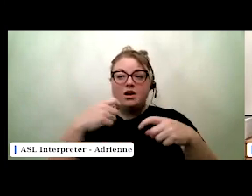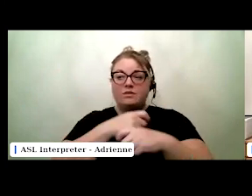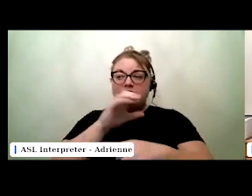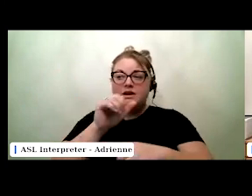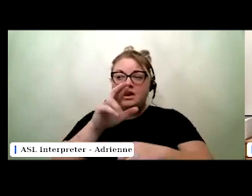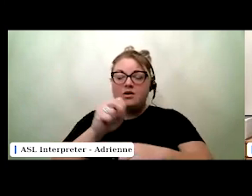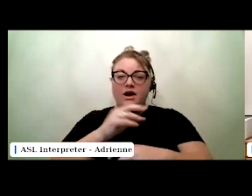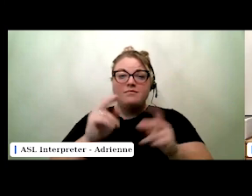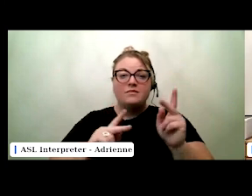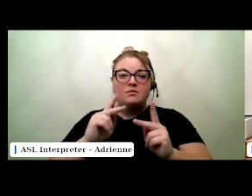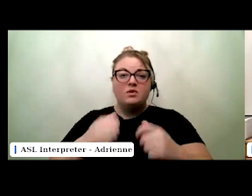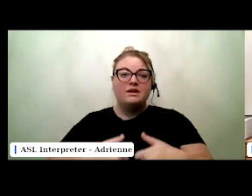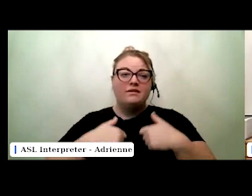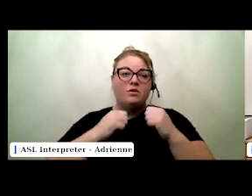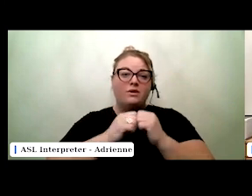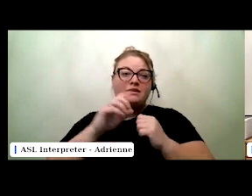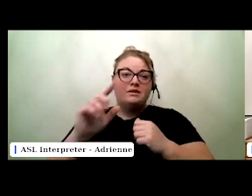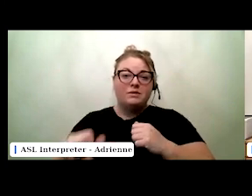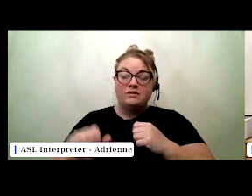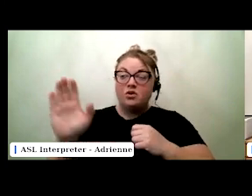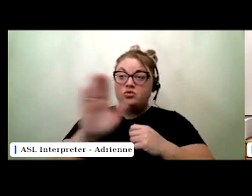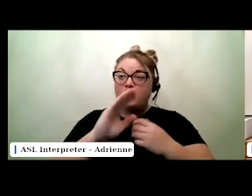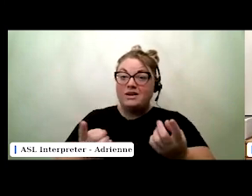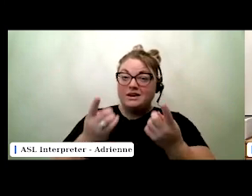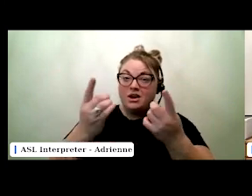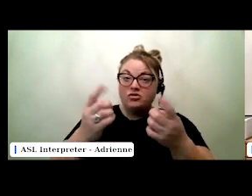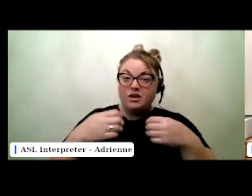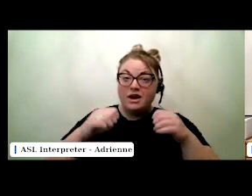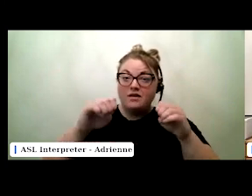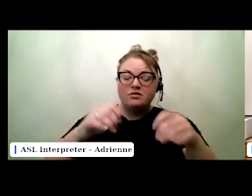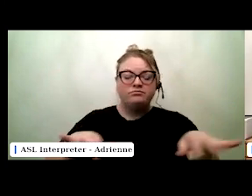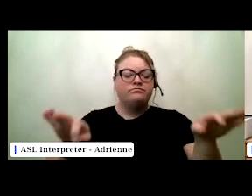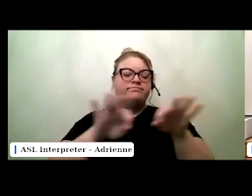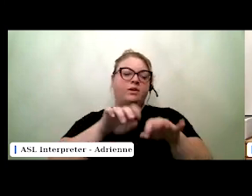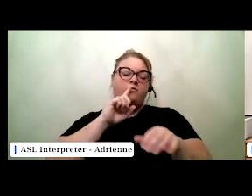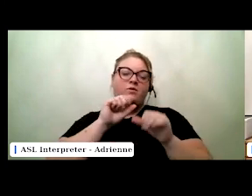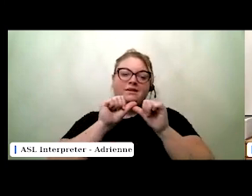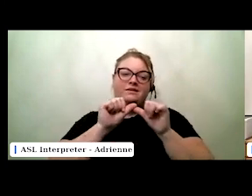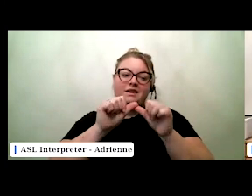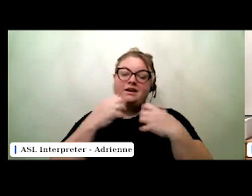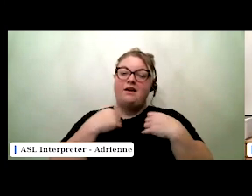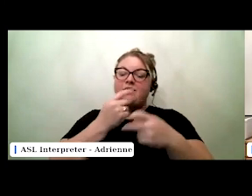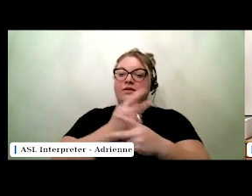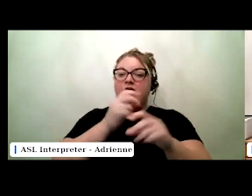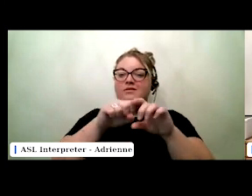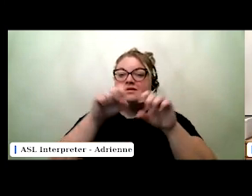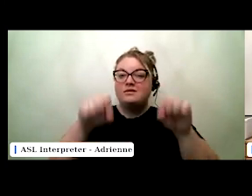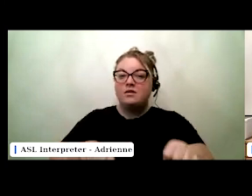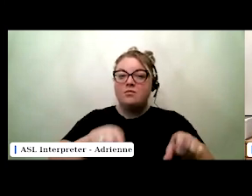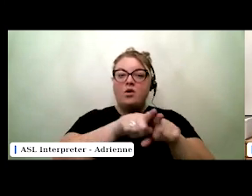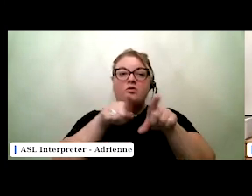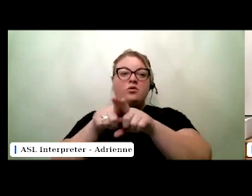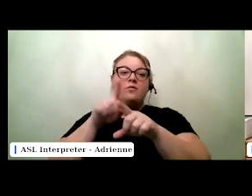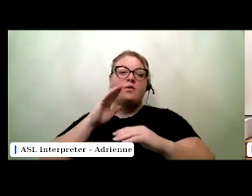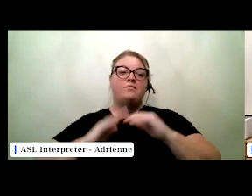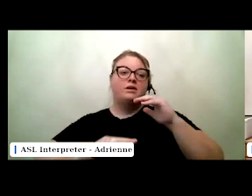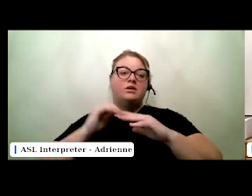Their dedication and efforts are vital for sustaining our healthcare system, and, most importantly, for building strong families and communities.